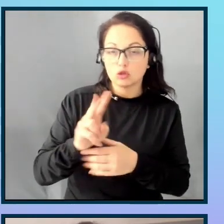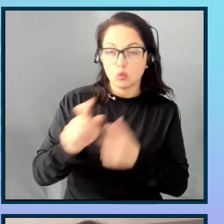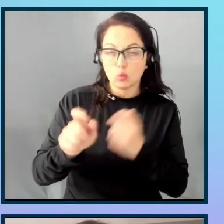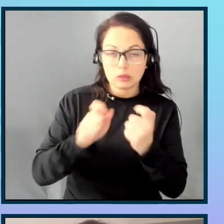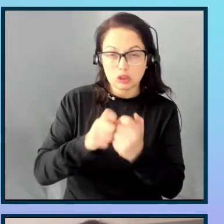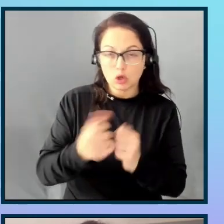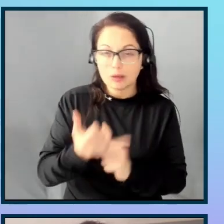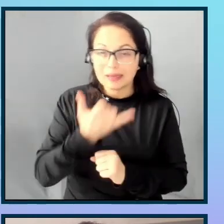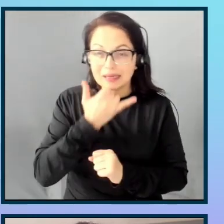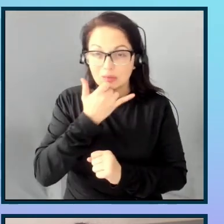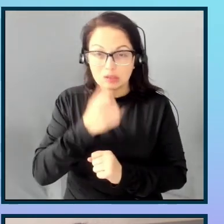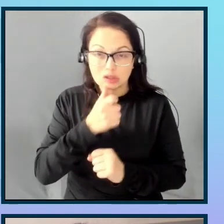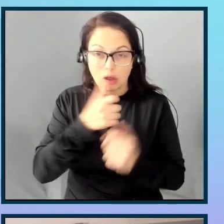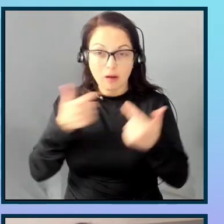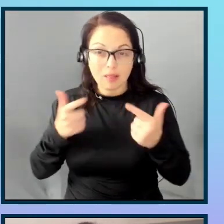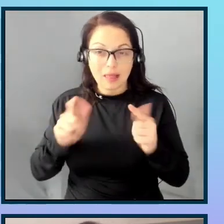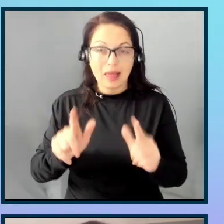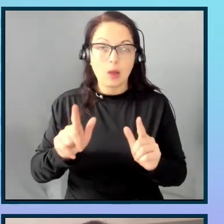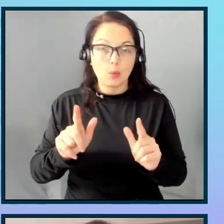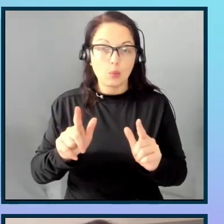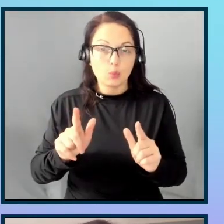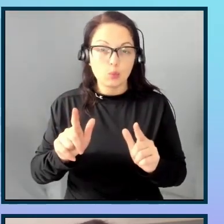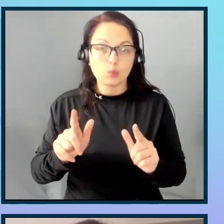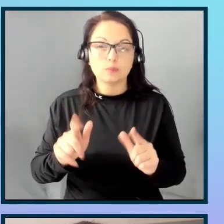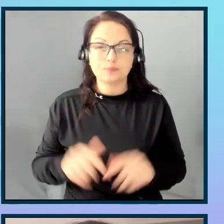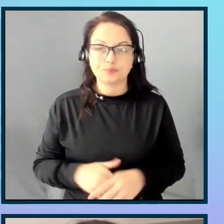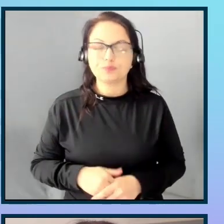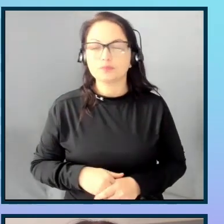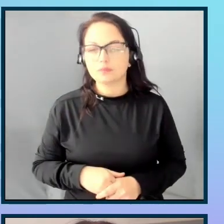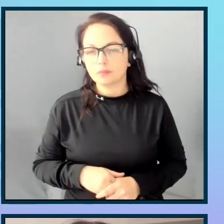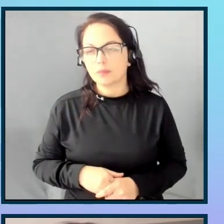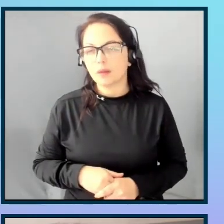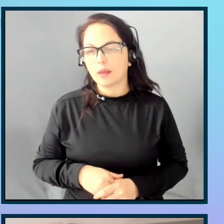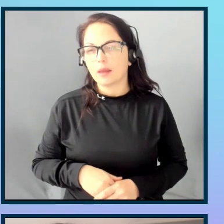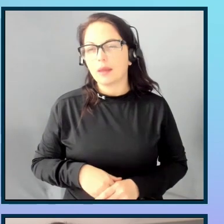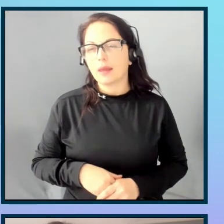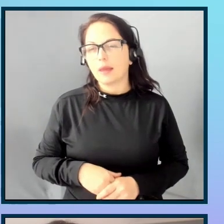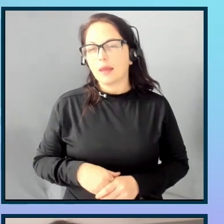not even on things that have conforming alternative regions.